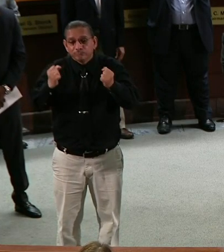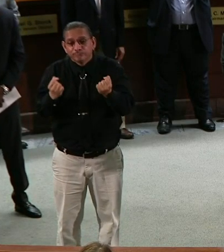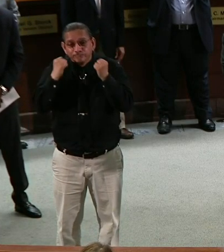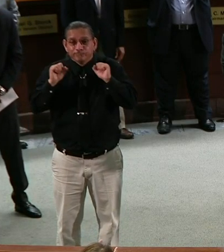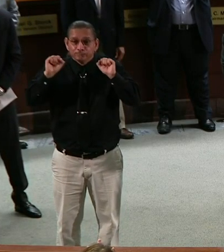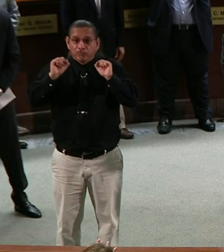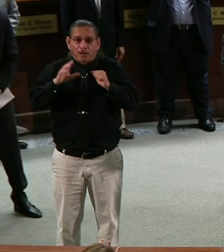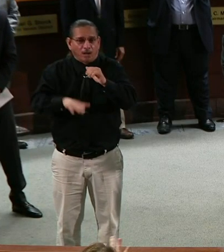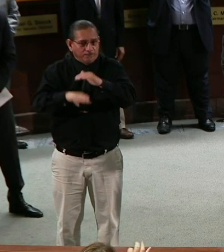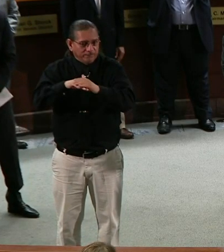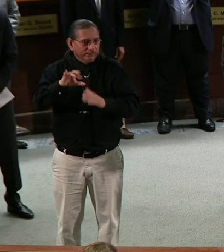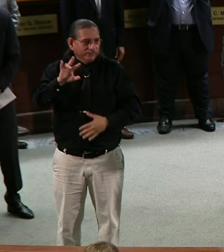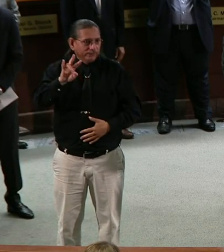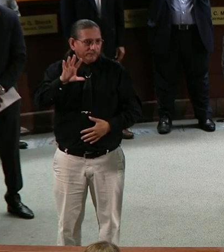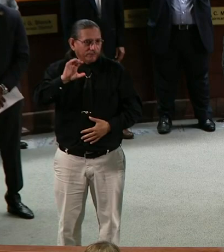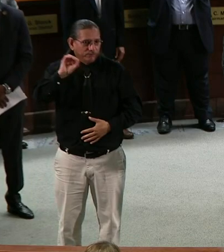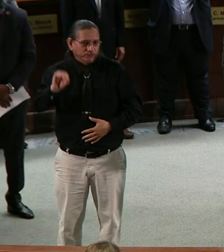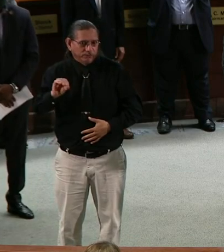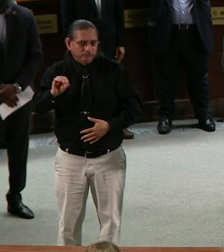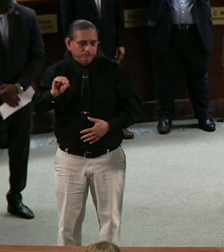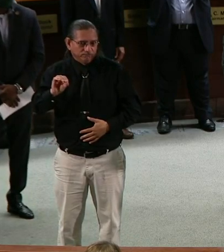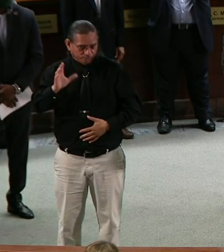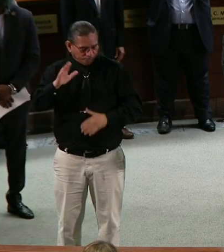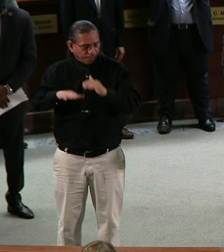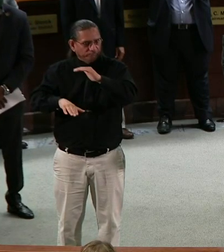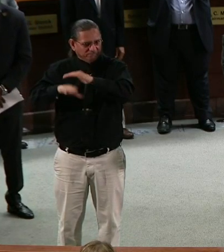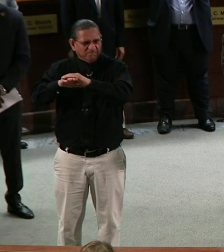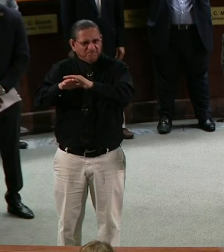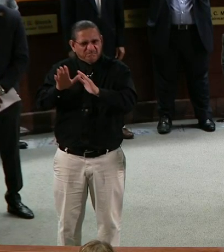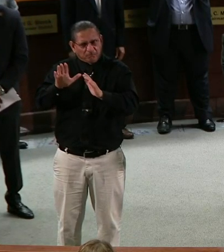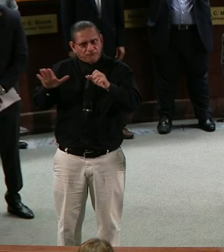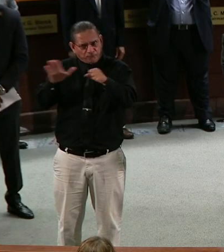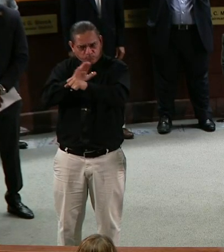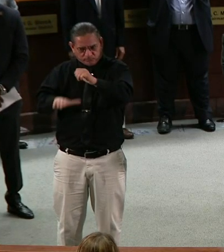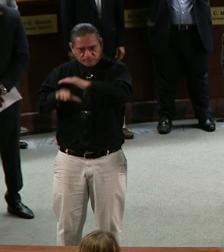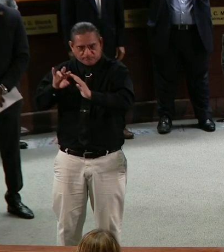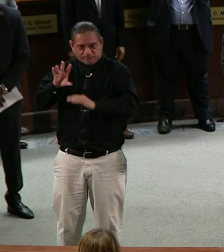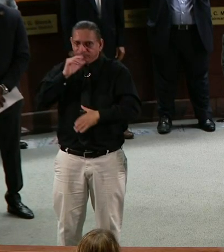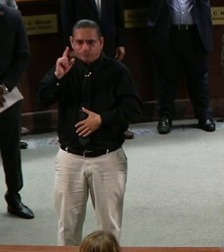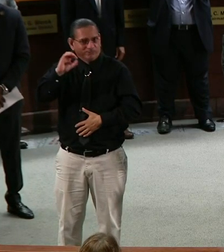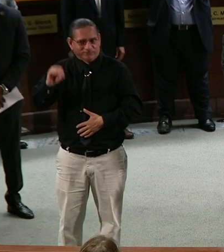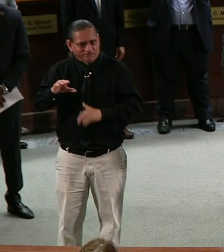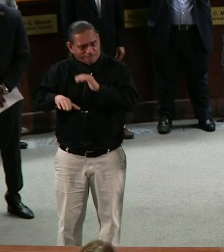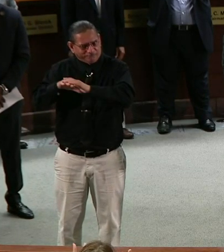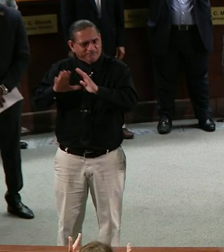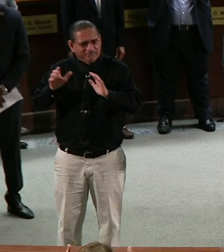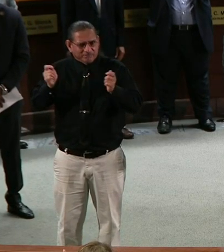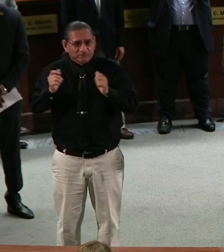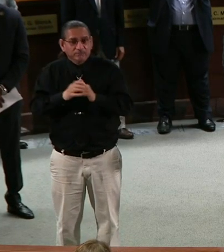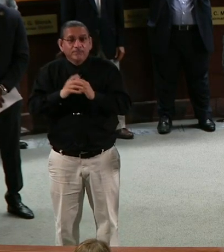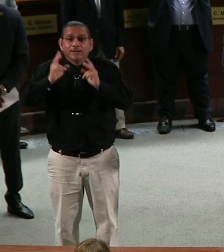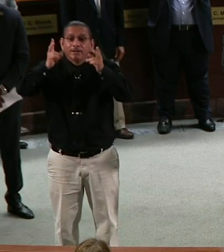CENTERS MAY BE OPEN UP 275% OF